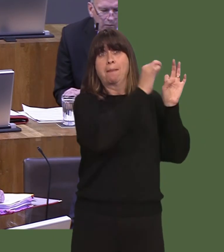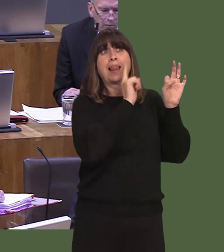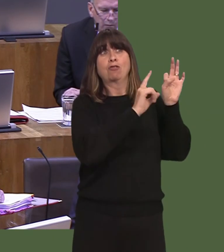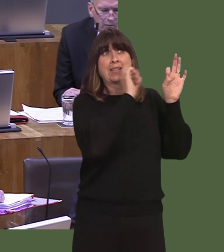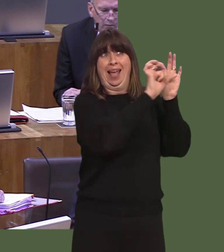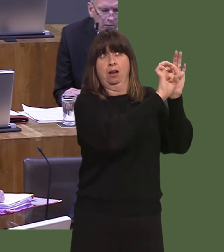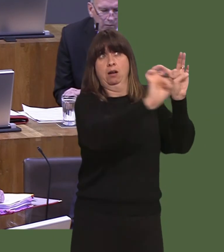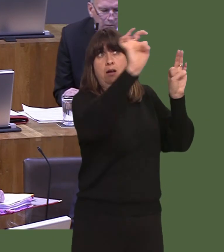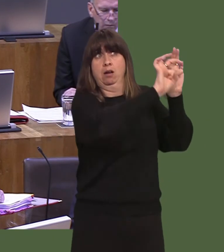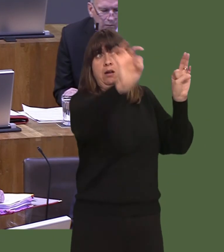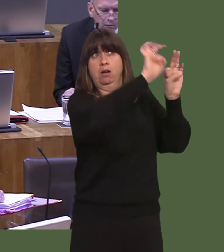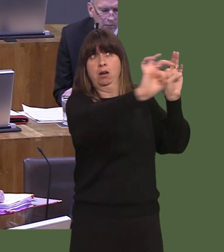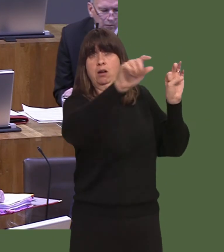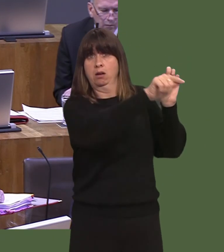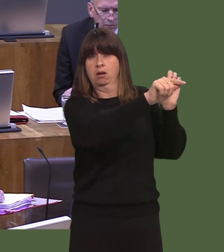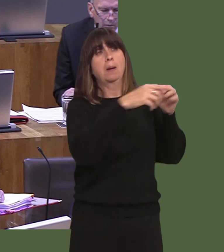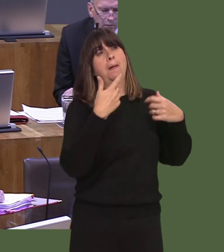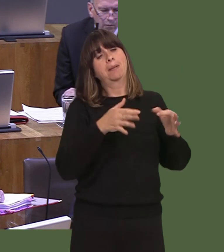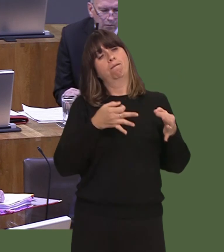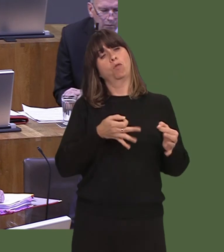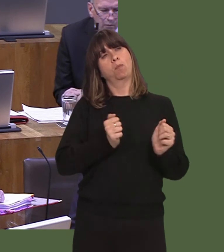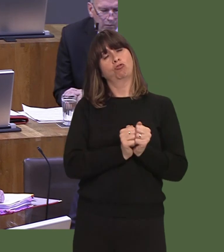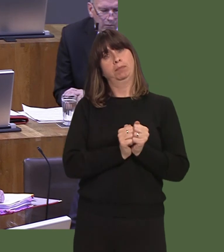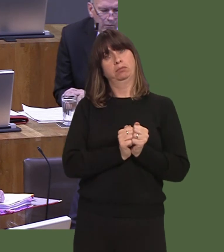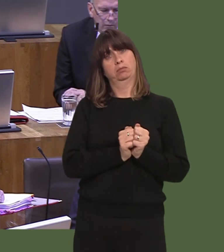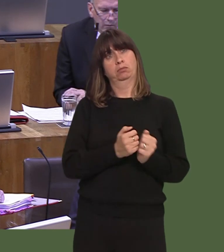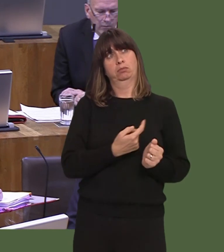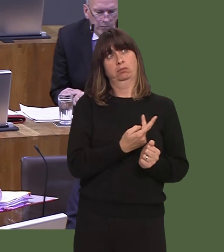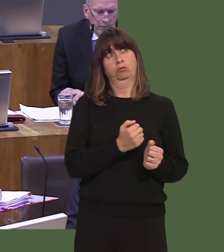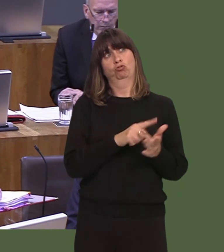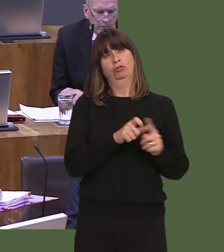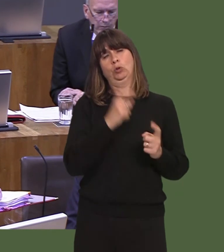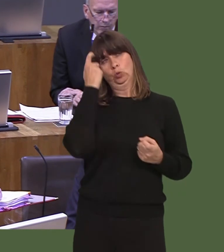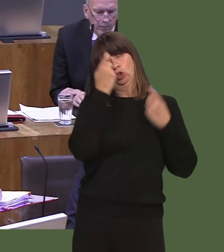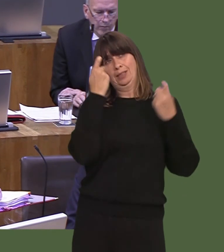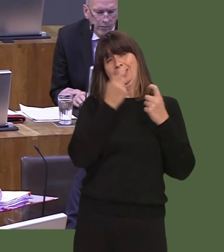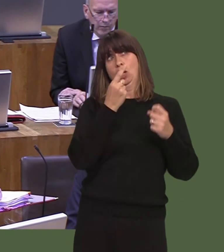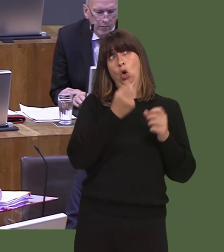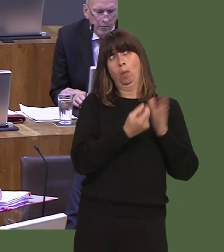There is a formal agreement between ourselves and the grid to consider these cables, and